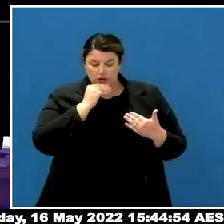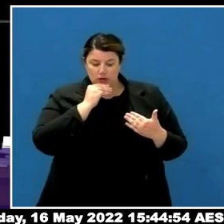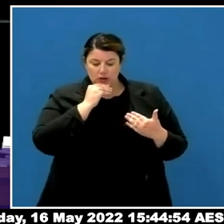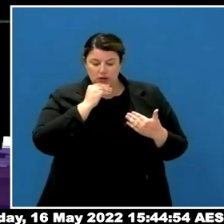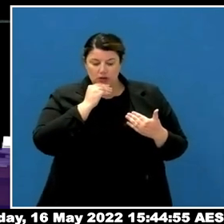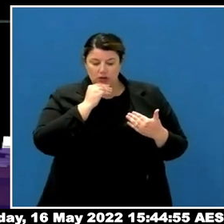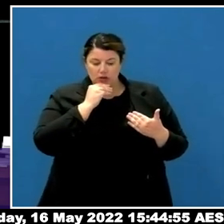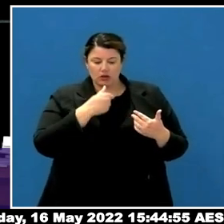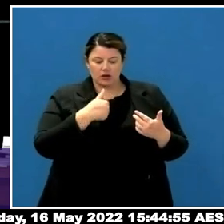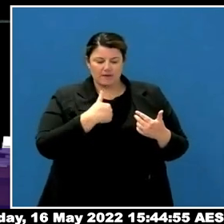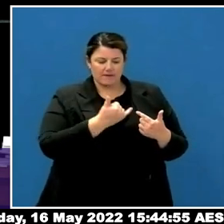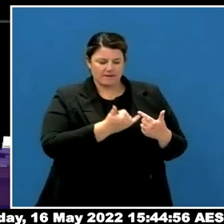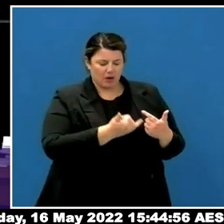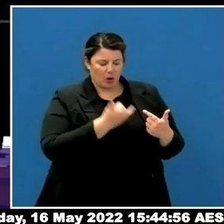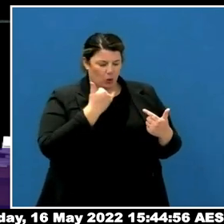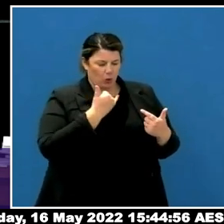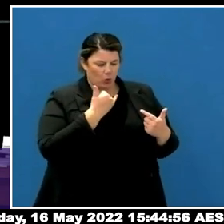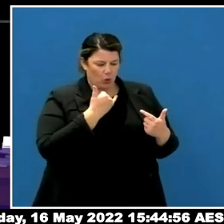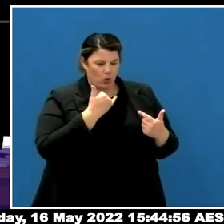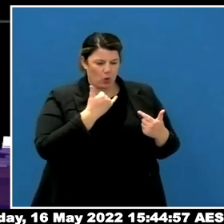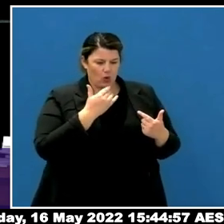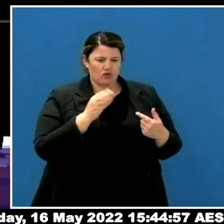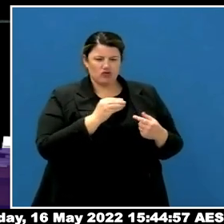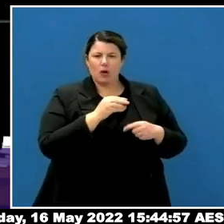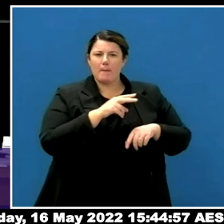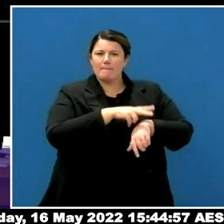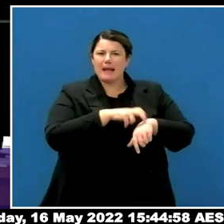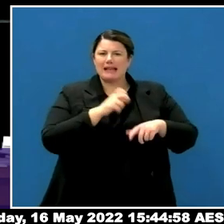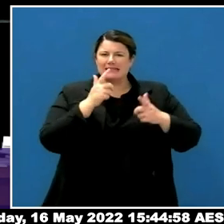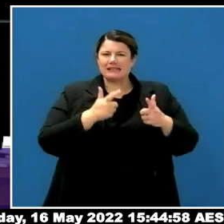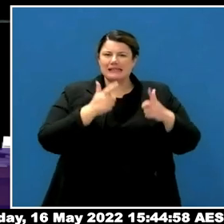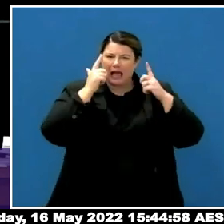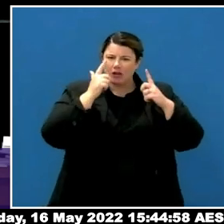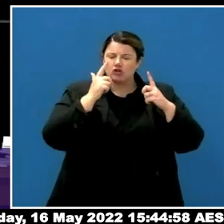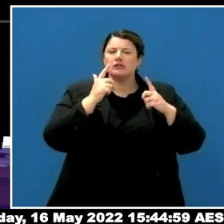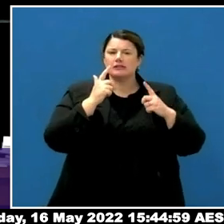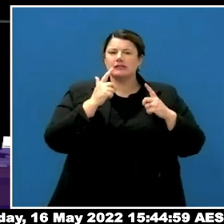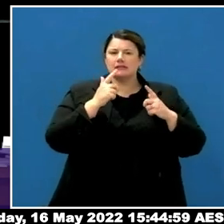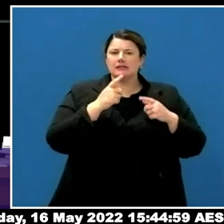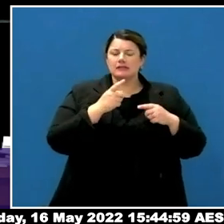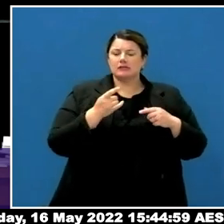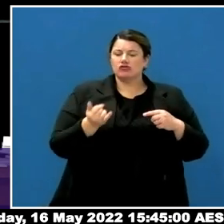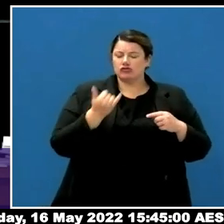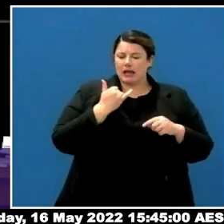sergeant at Mount Druitt Police Station who just wanted to check up that Afford had let